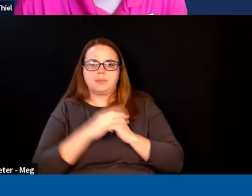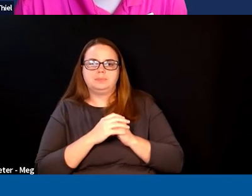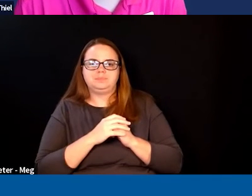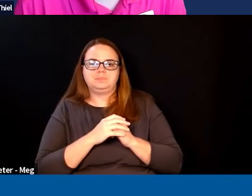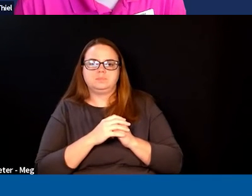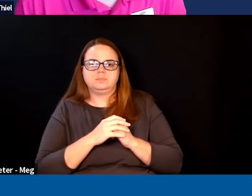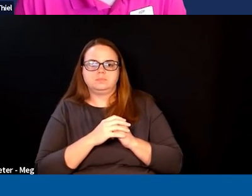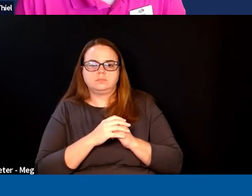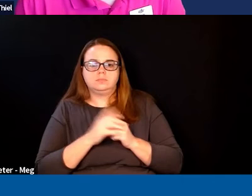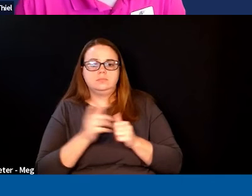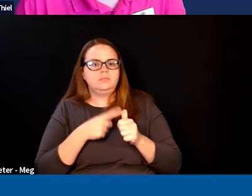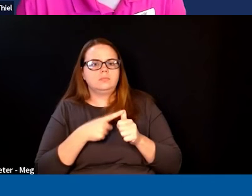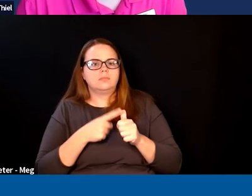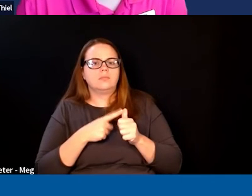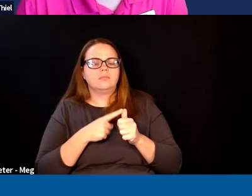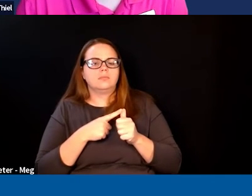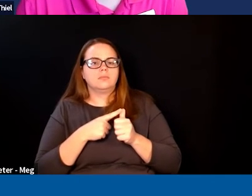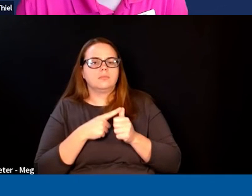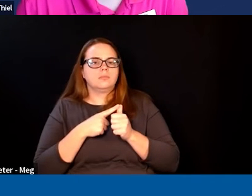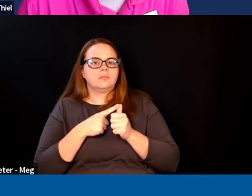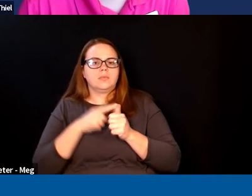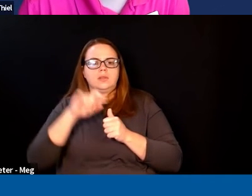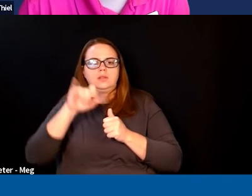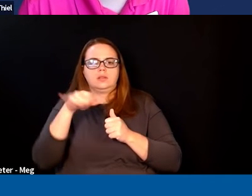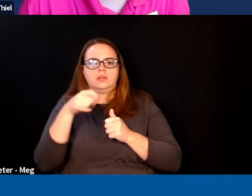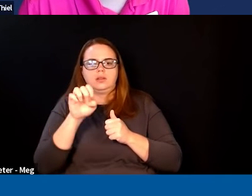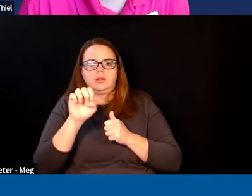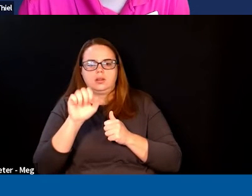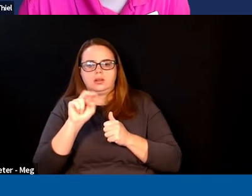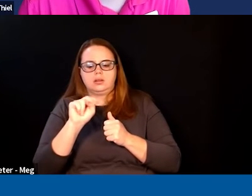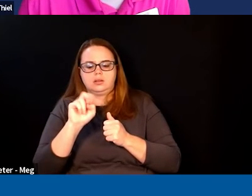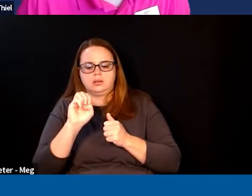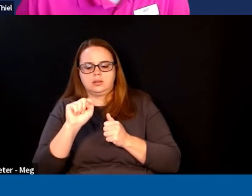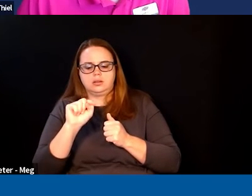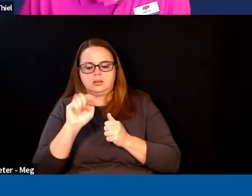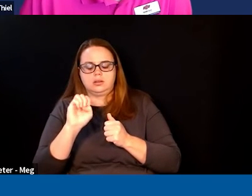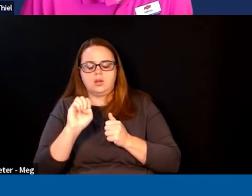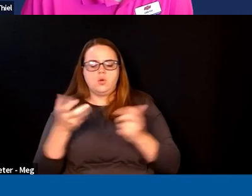So the first question is from Jeanette and they ask, what are the best testing tools